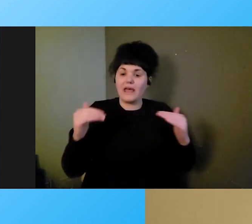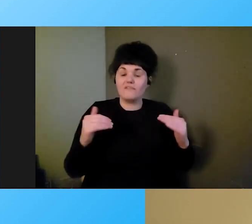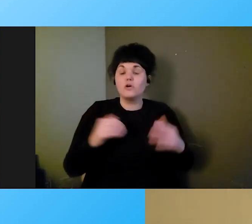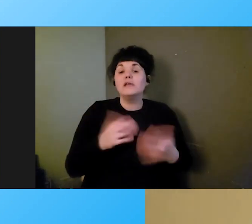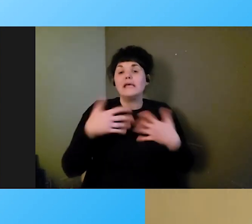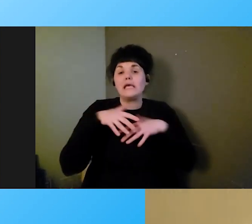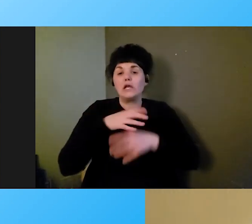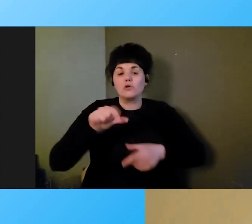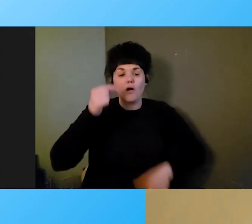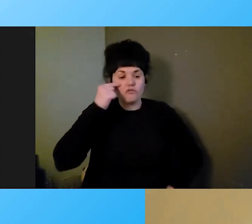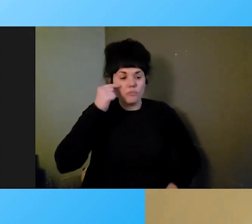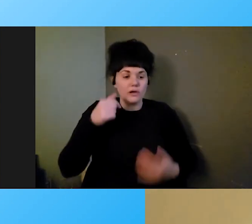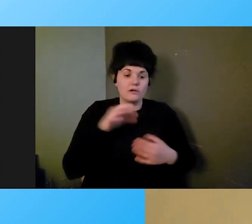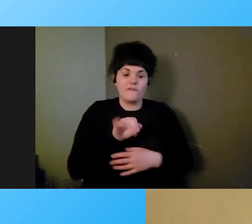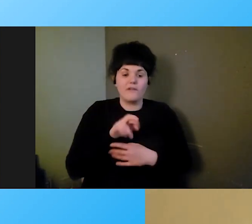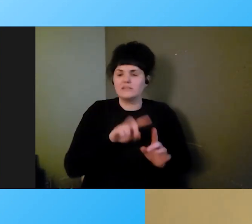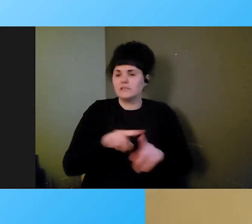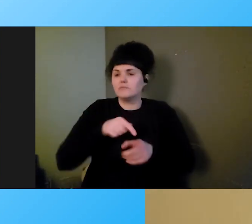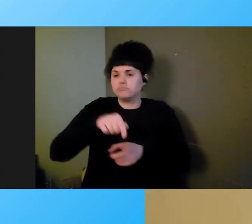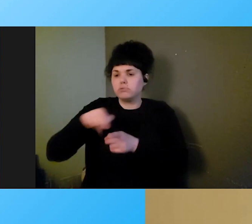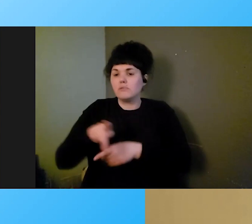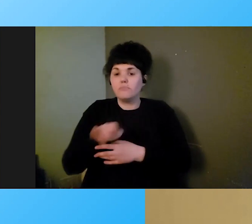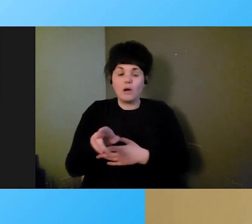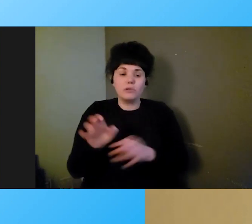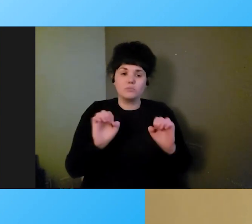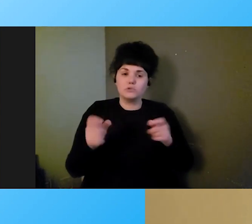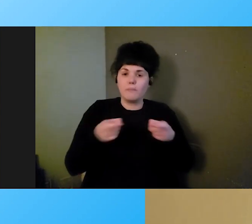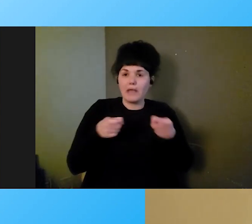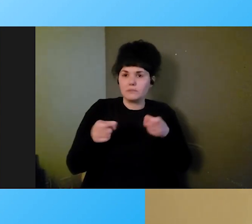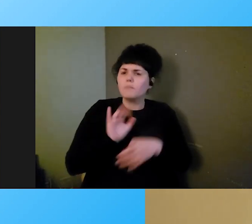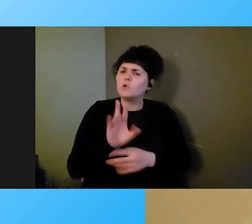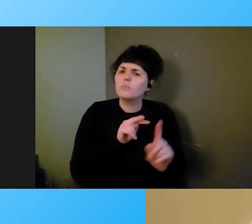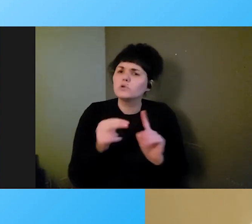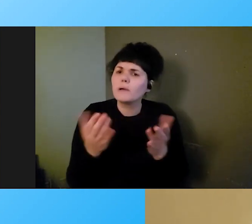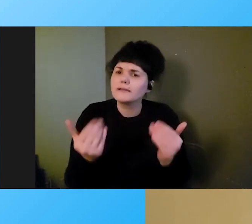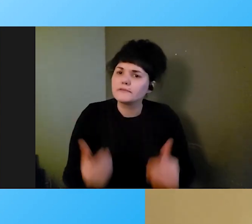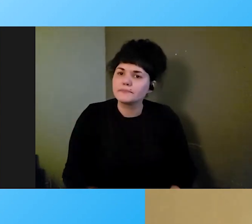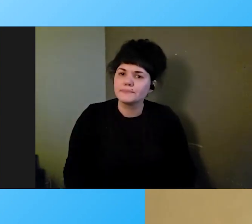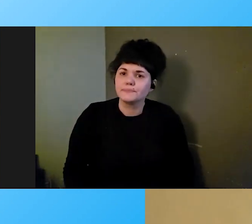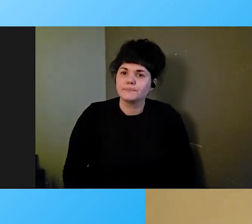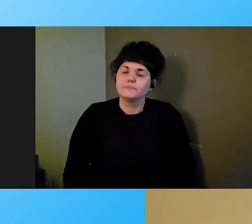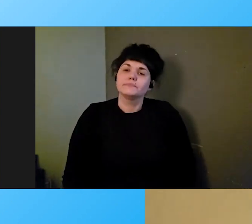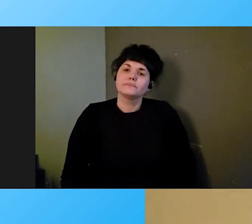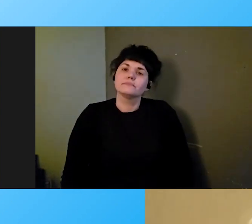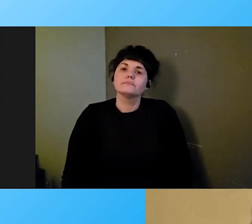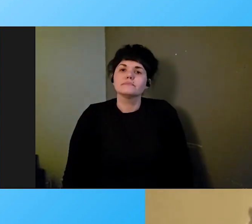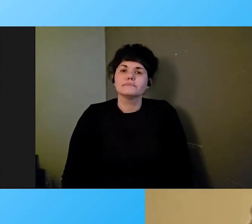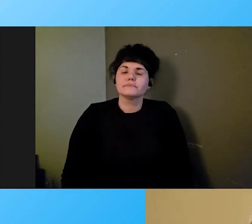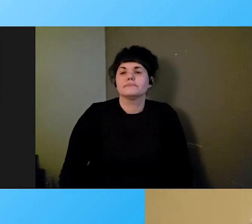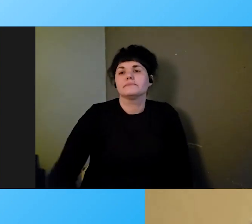affairs, different disciplines, public health management. But what is your perspective on that?